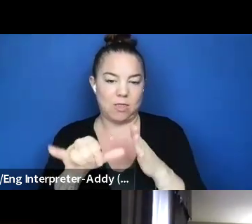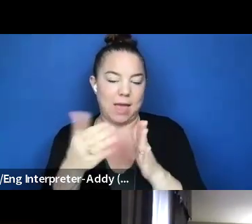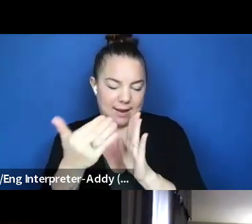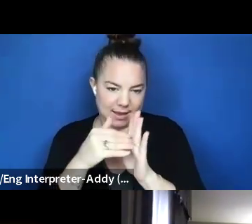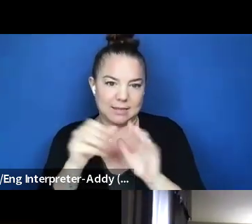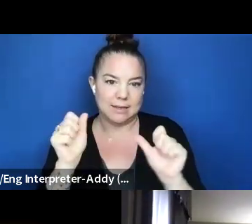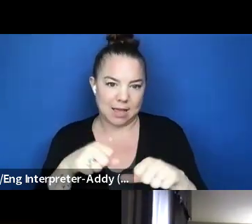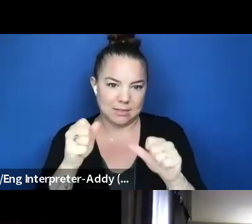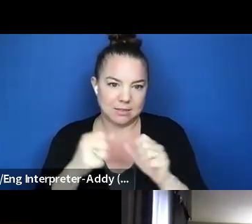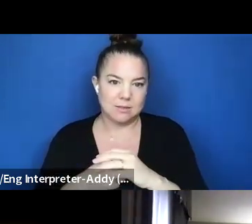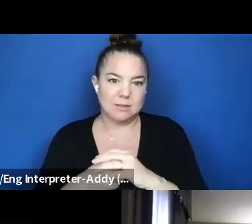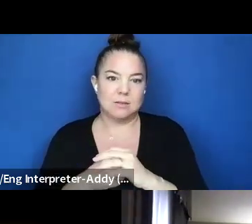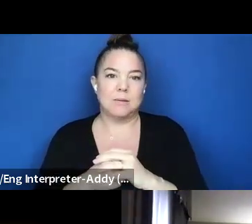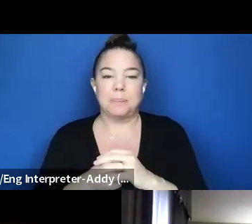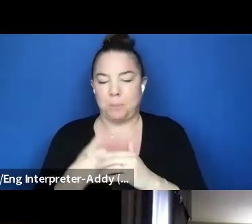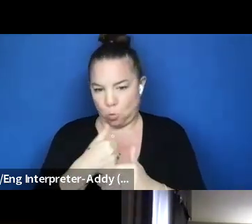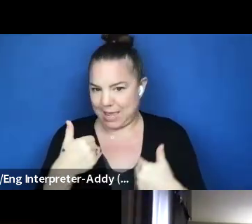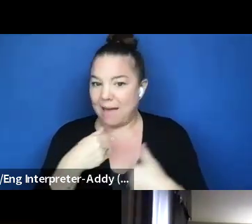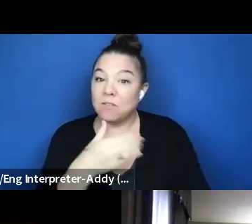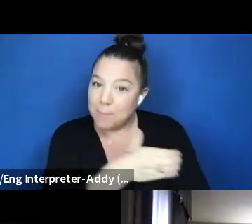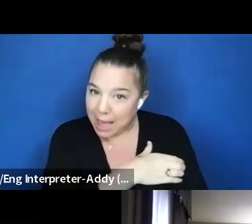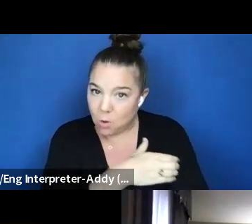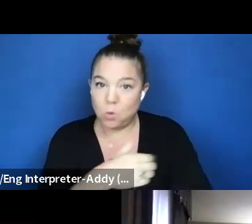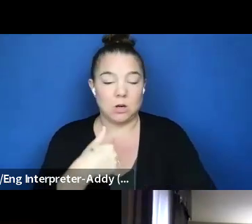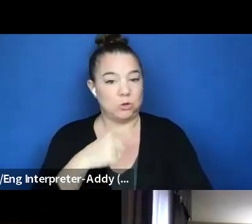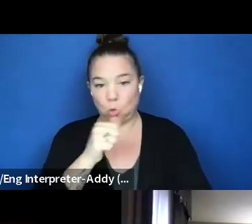Elissa w/ APRIL: we do have power, and we should not forget that.